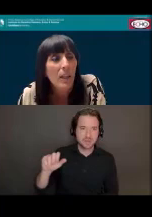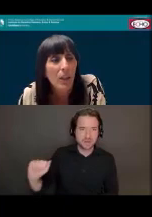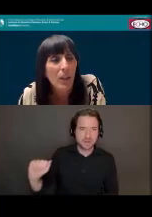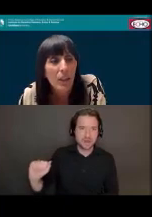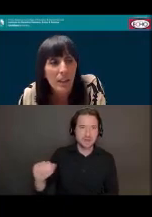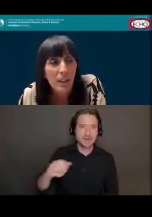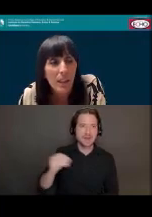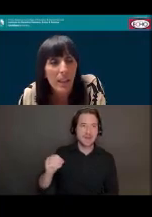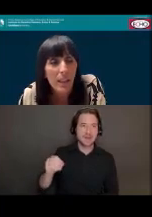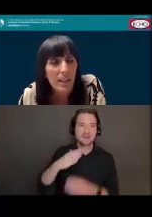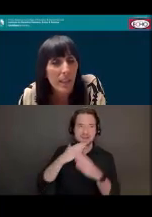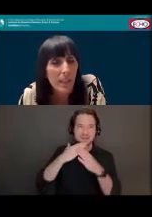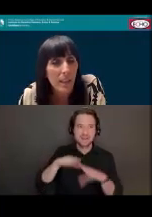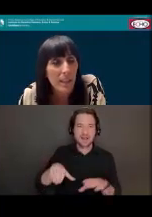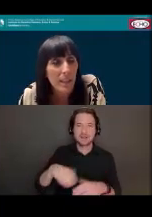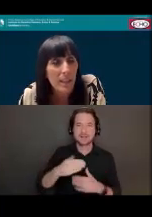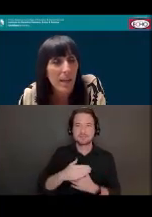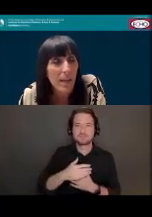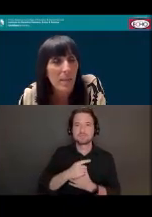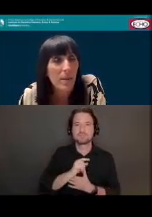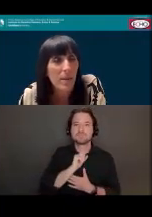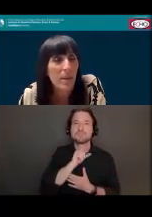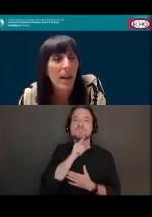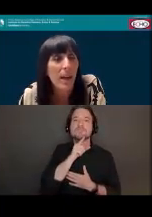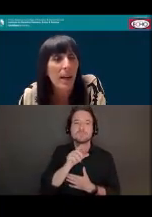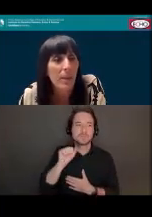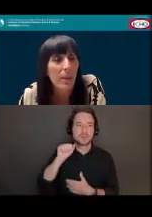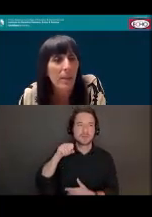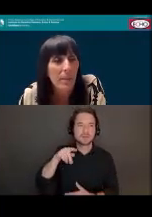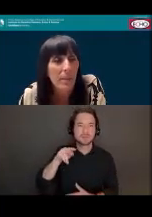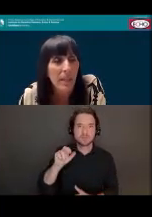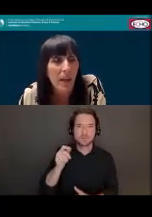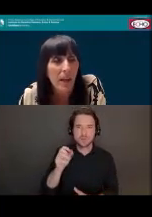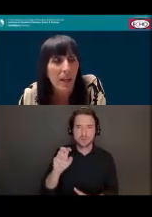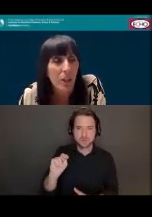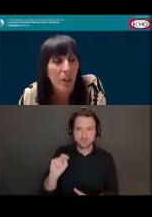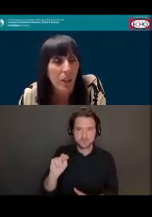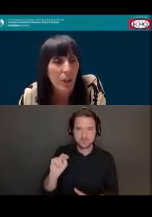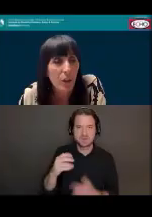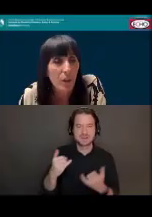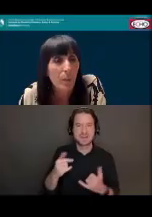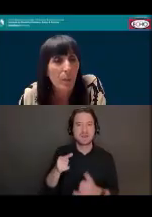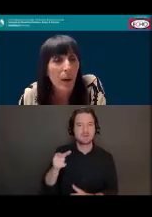Currently, he's medically stable, but remains on a G tube